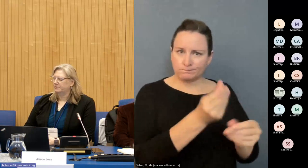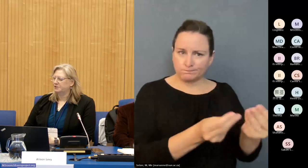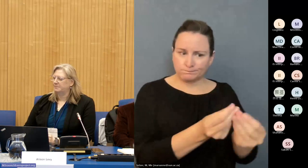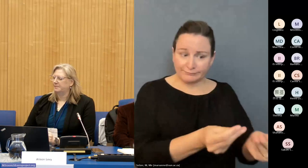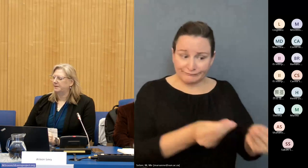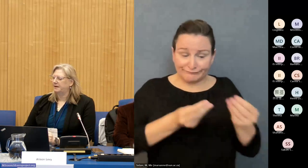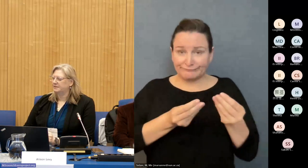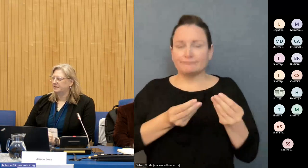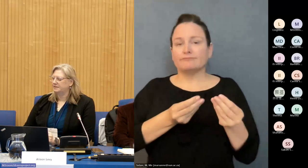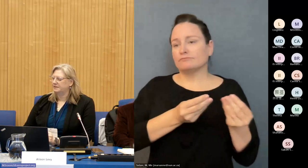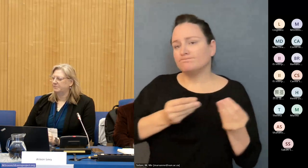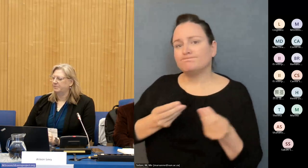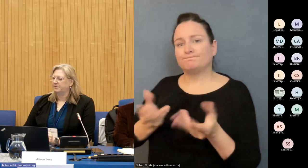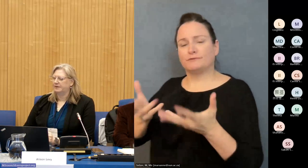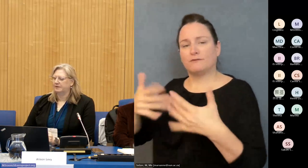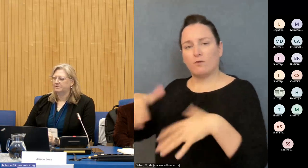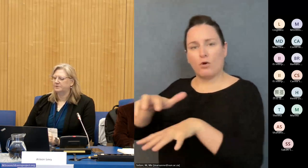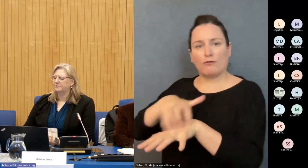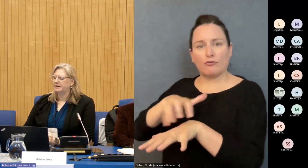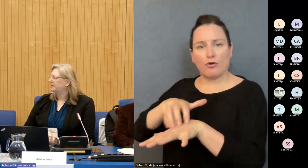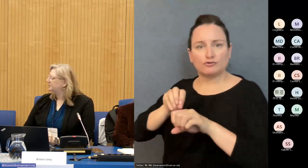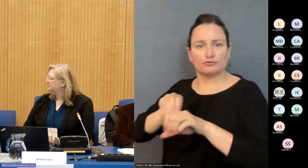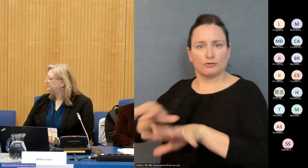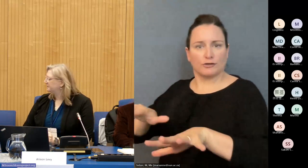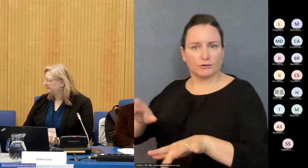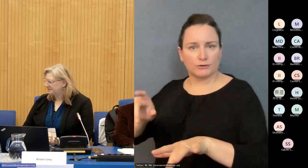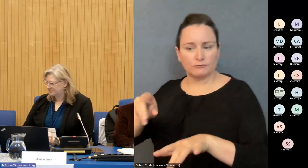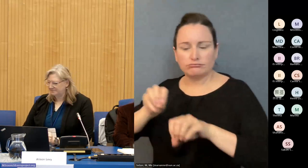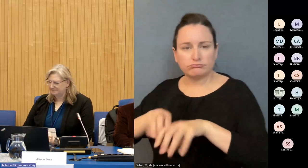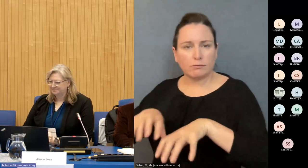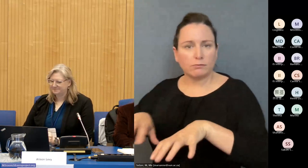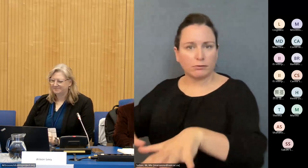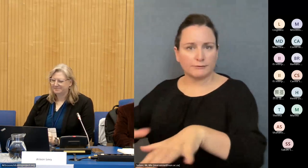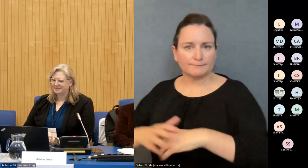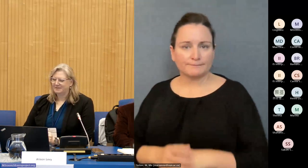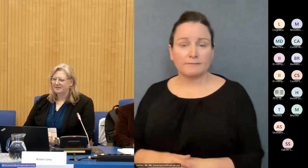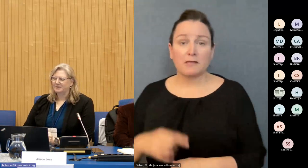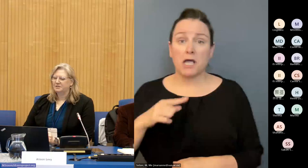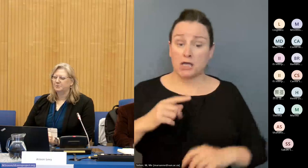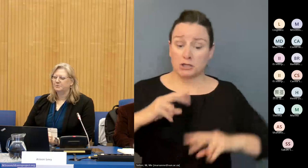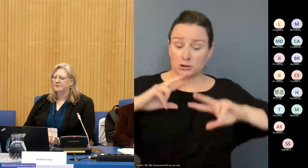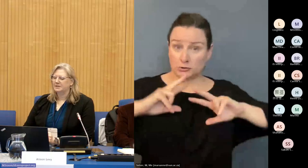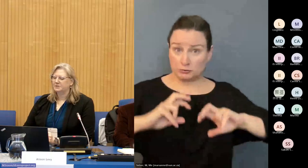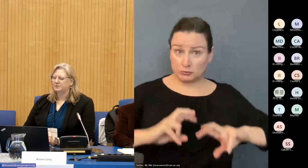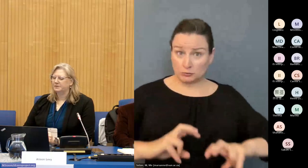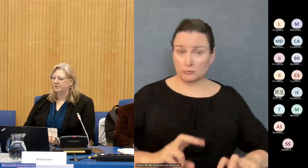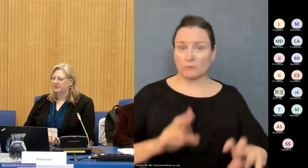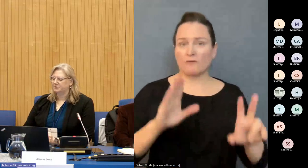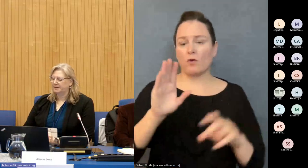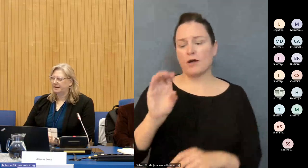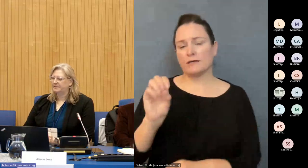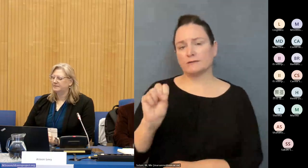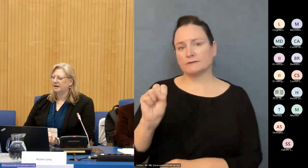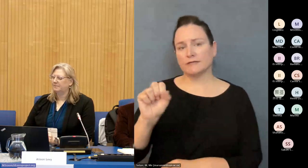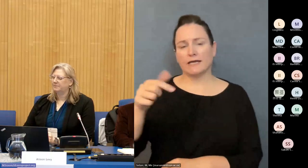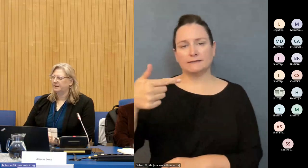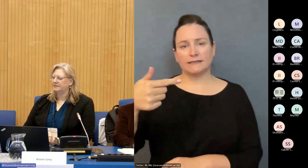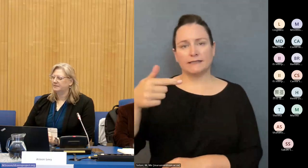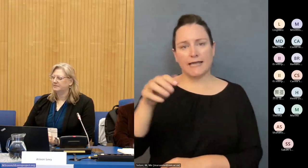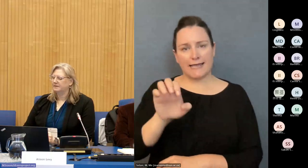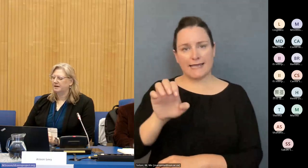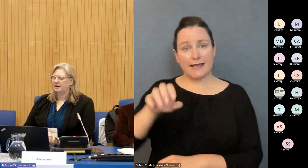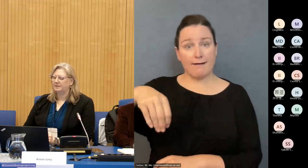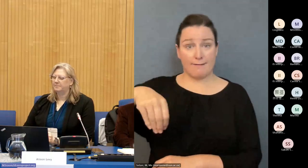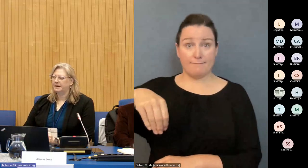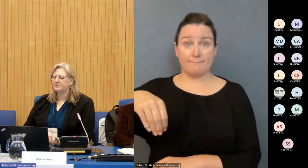while shaping policies, and promoting stem. She holds international patterns, high-impact